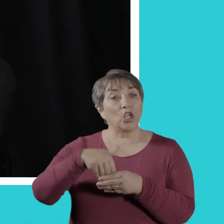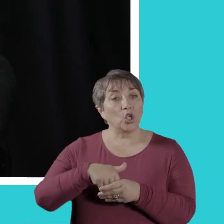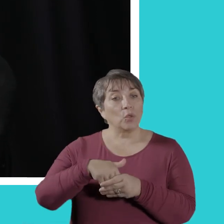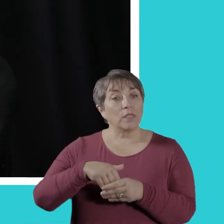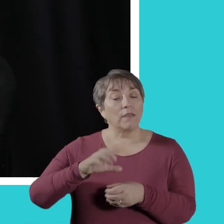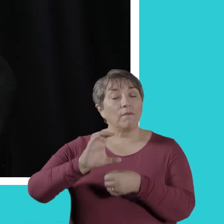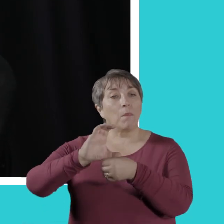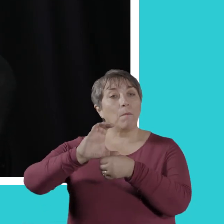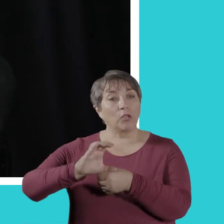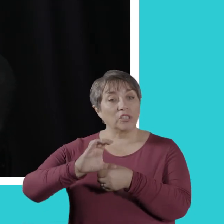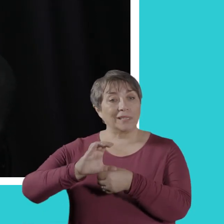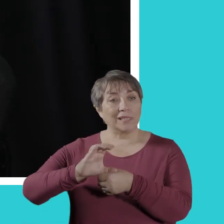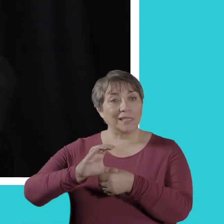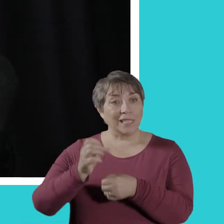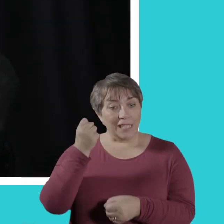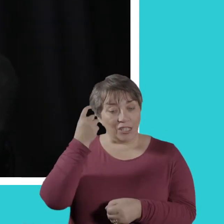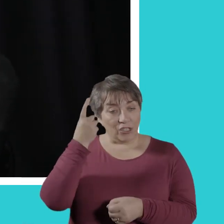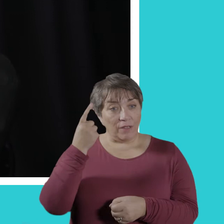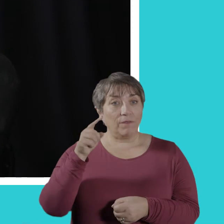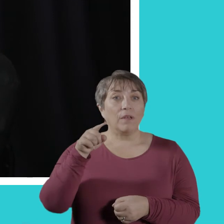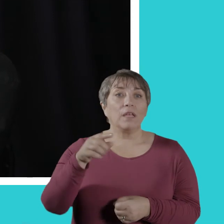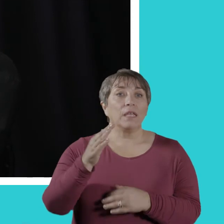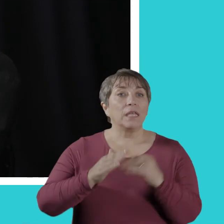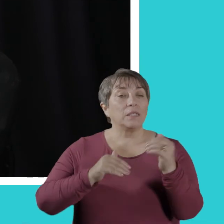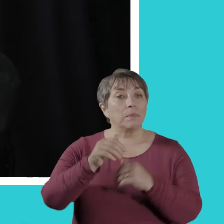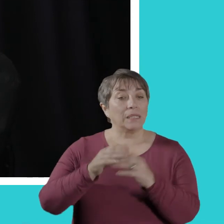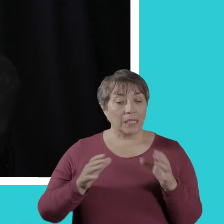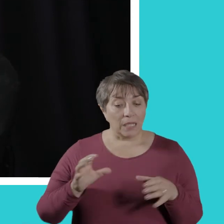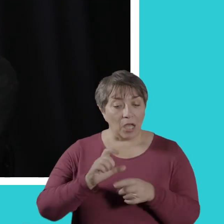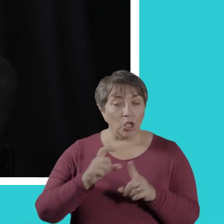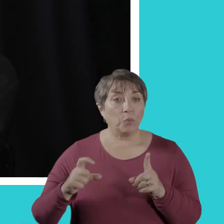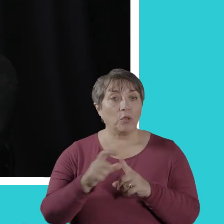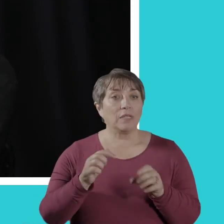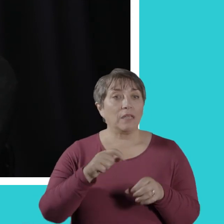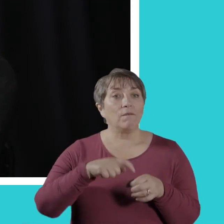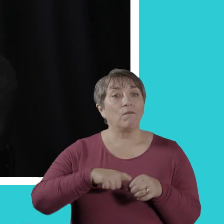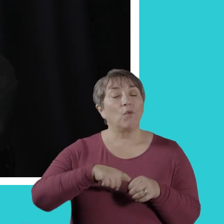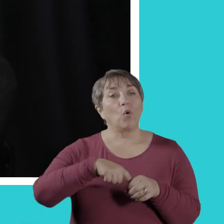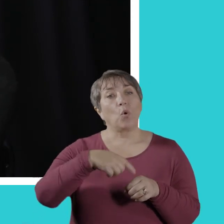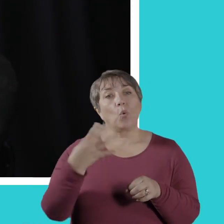is building communities for queer muslims and yeah and Inclusive Space for Prayer for Community